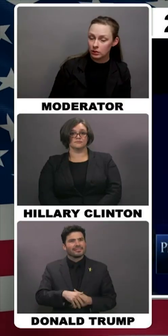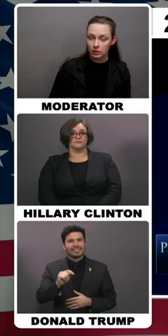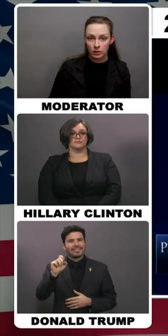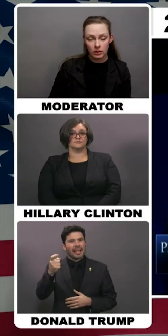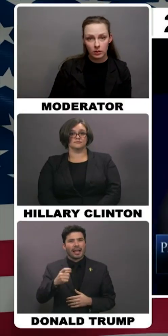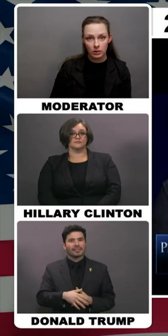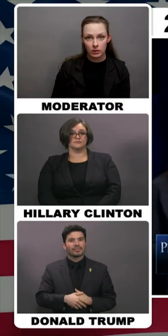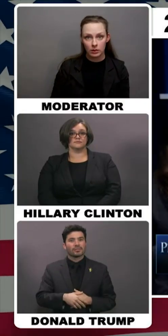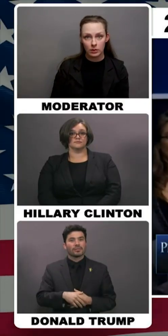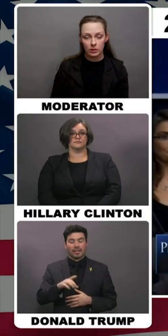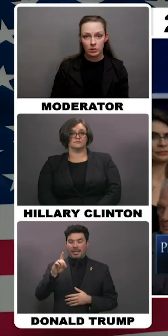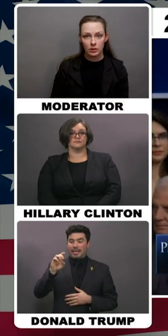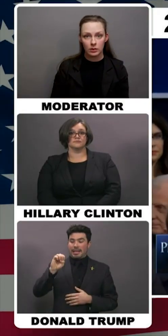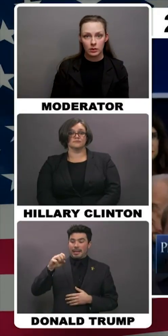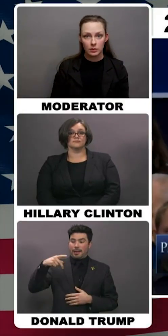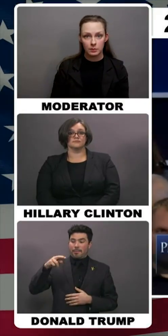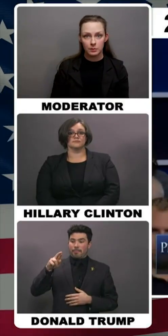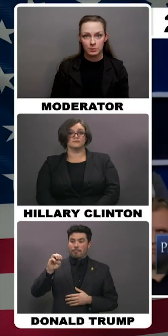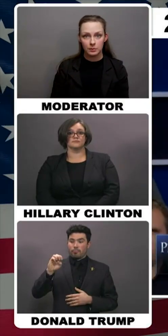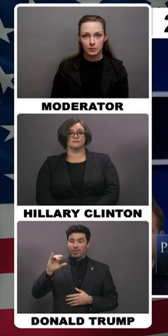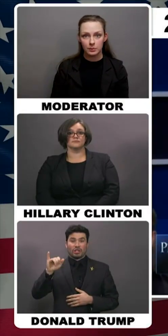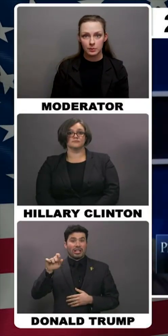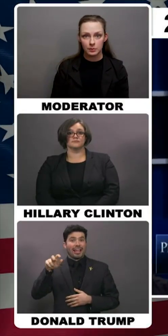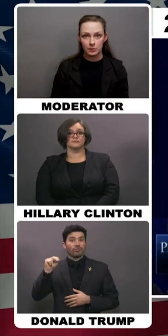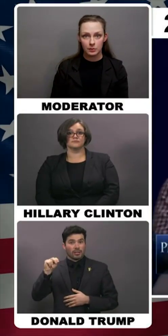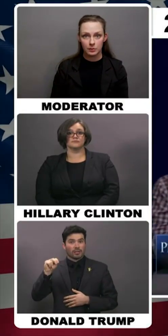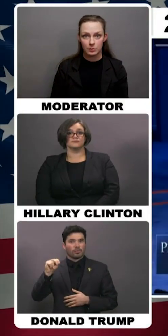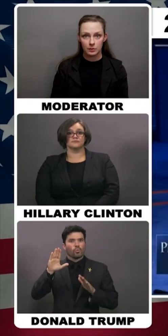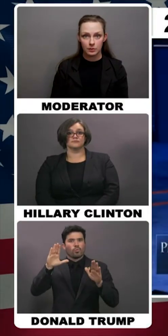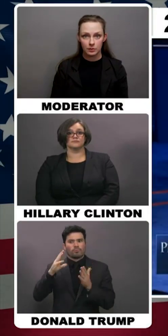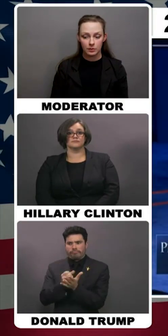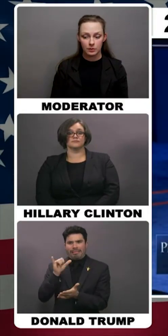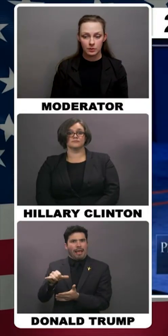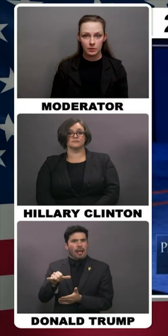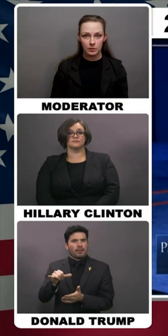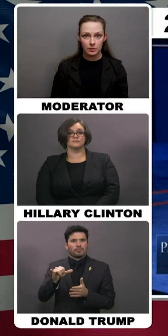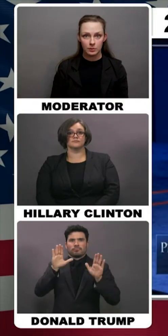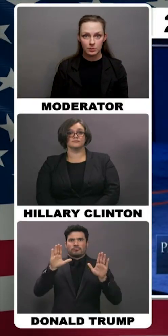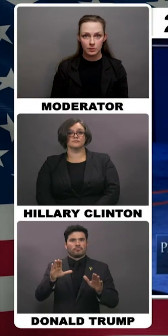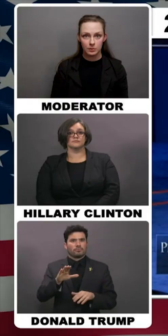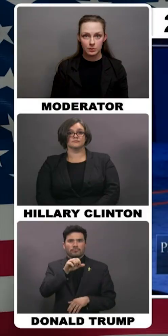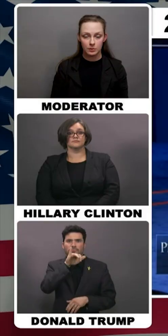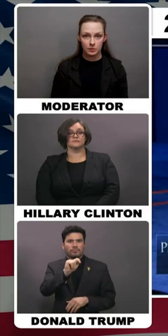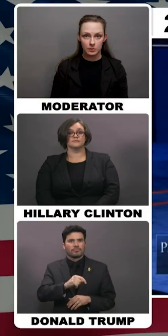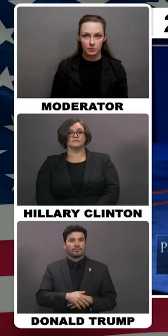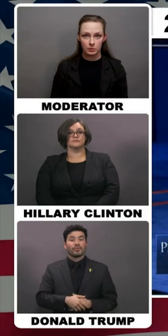I love depreciation. You know, she's given it to us. Hey, if she had a problem for 30 years, she's been doing this.